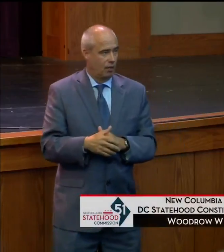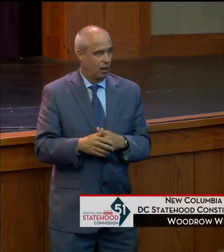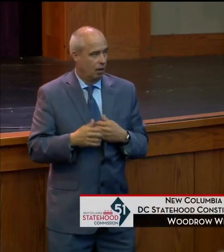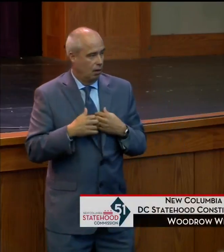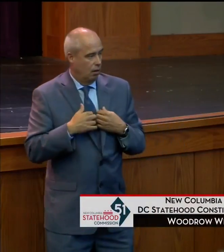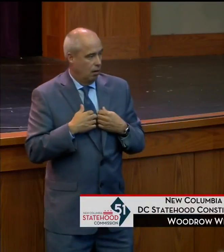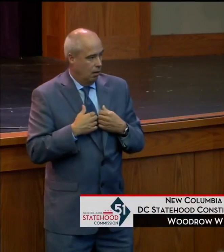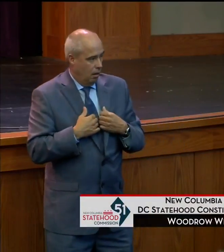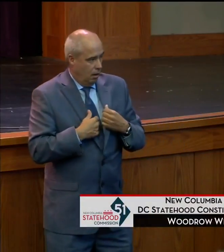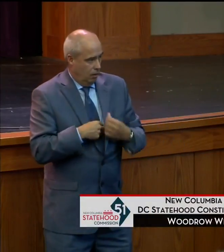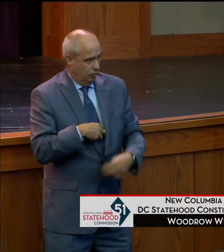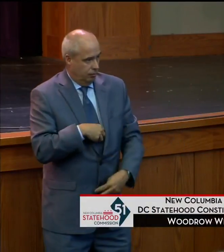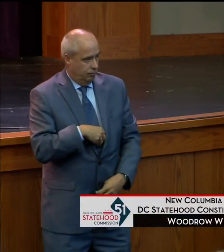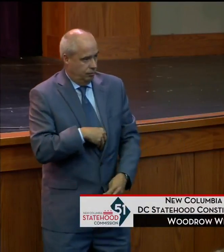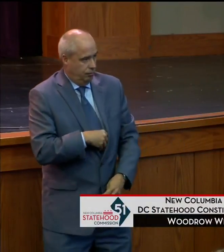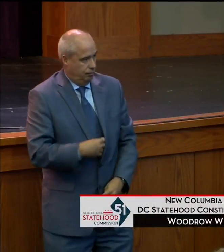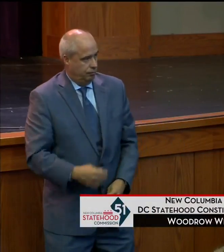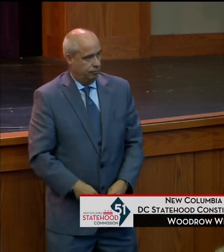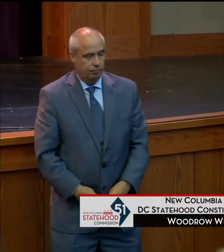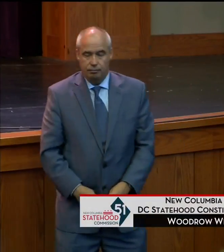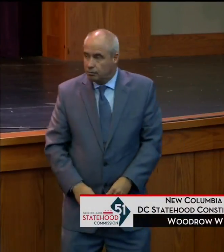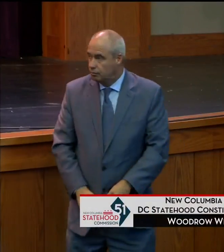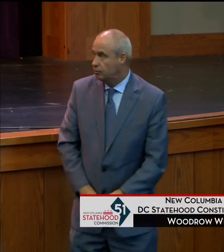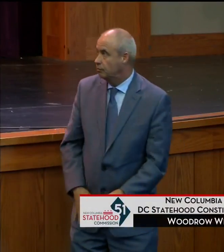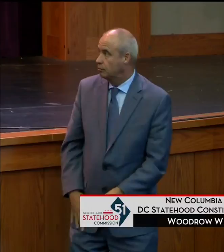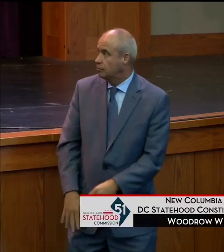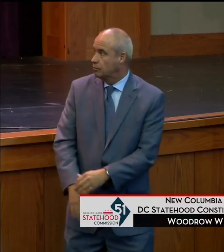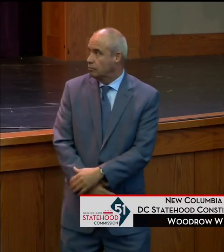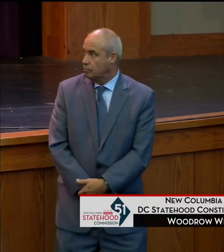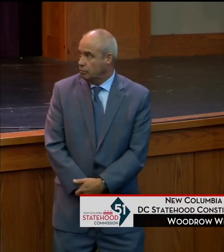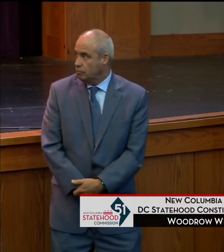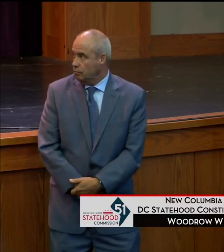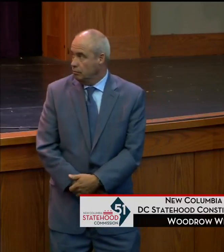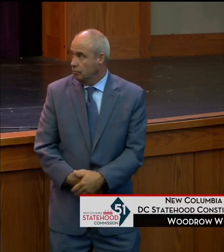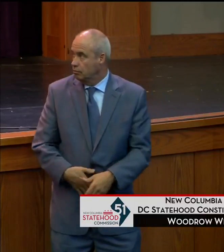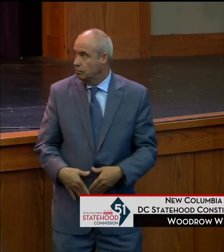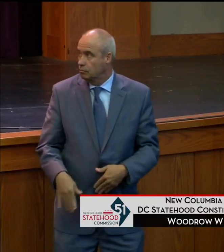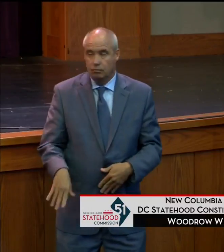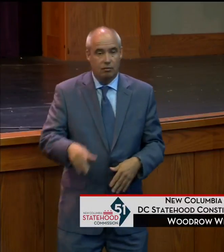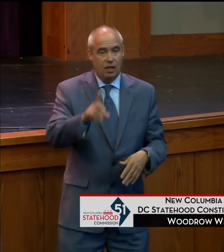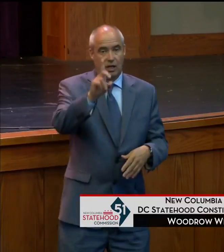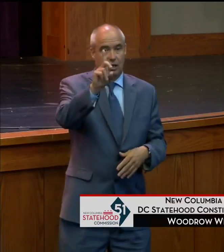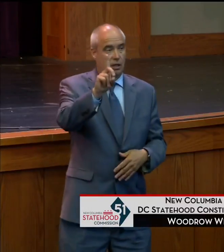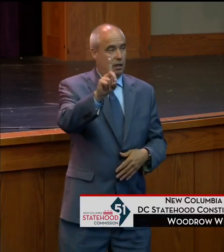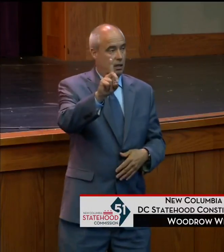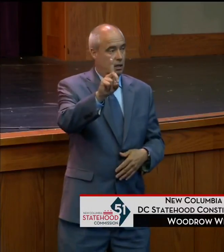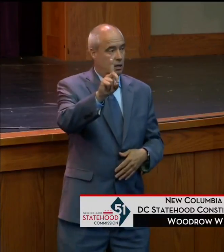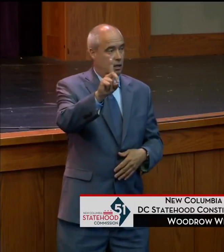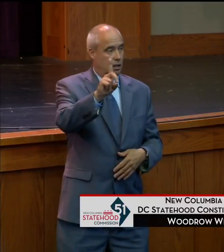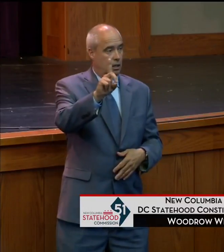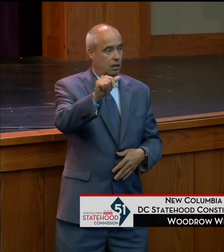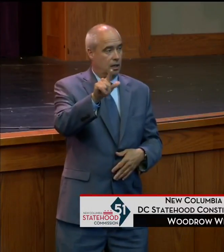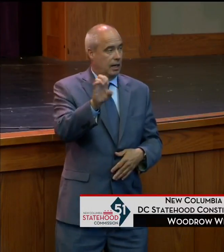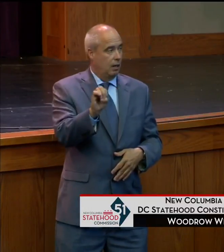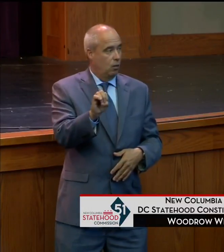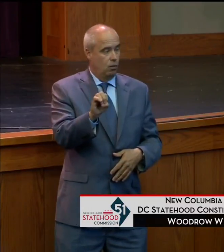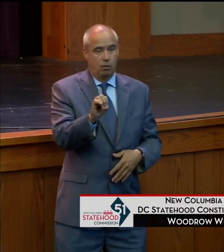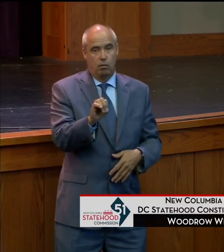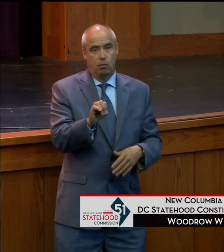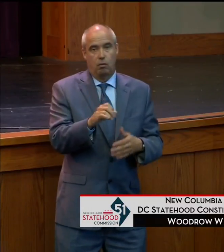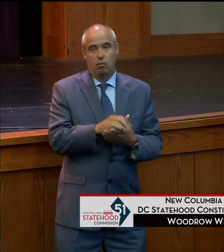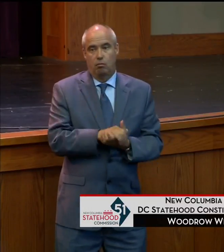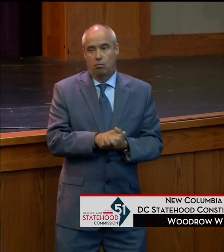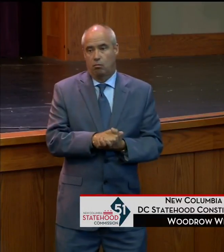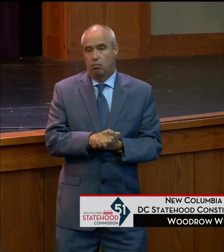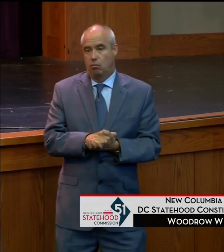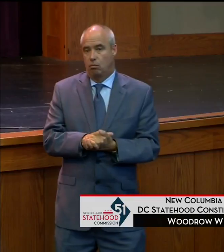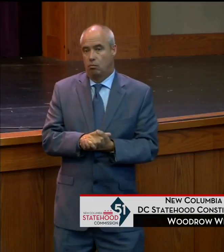THANK YOU VERY MUCH.